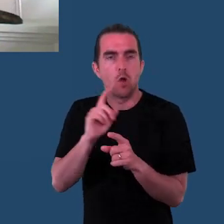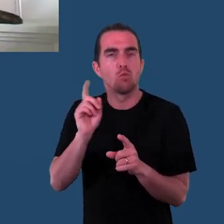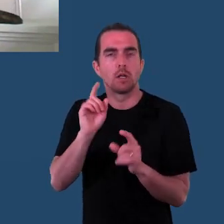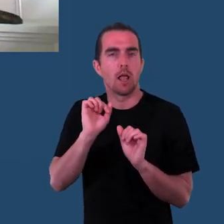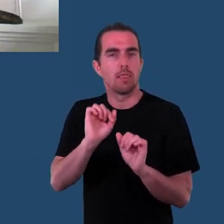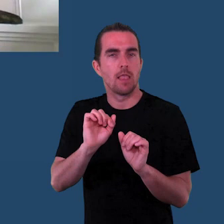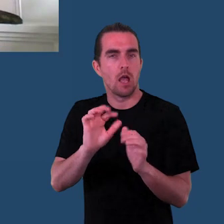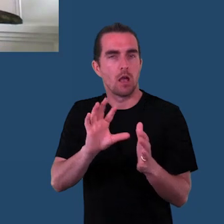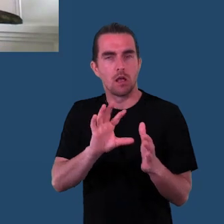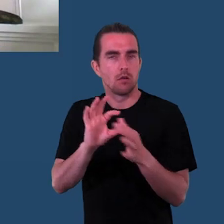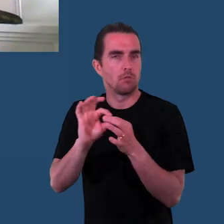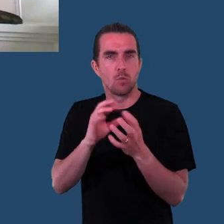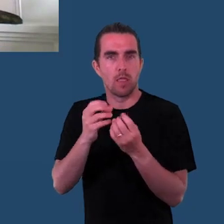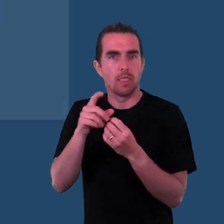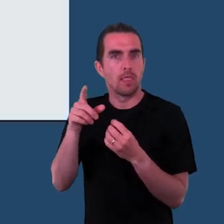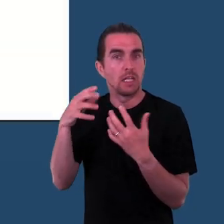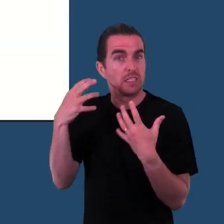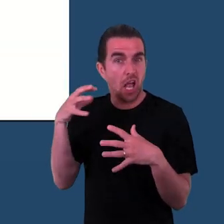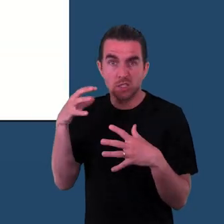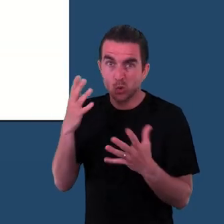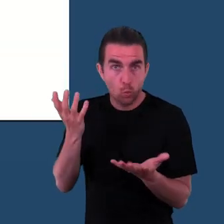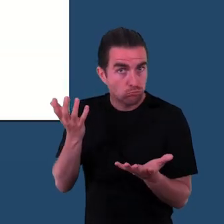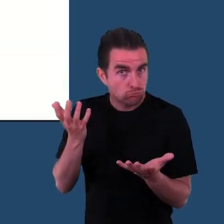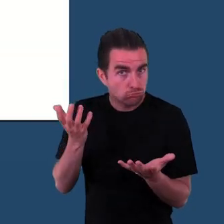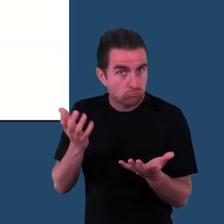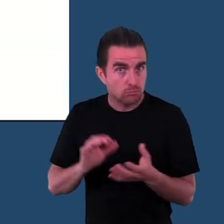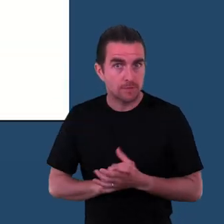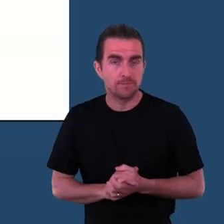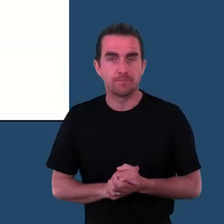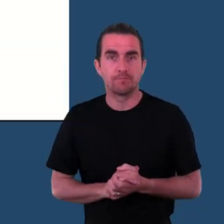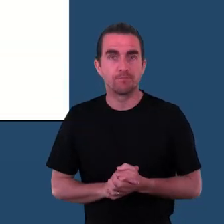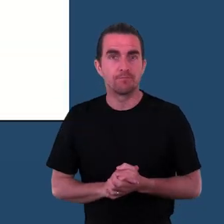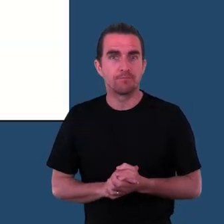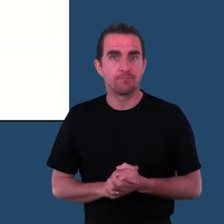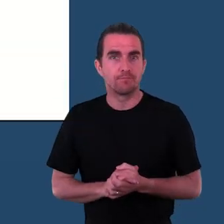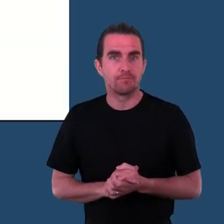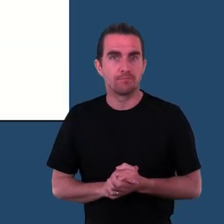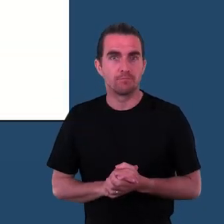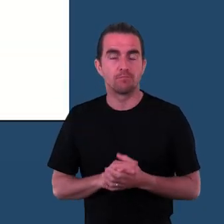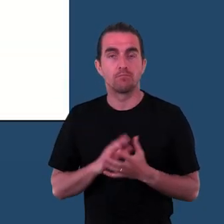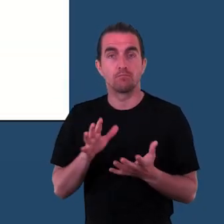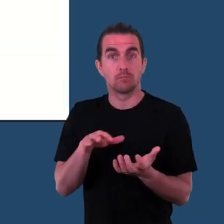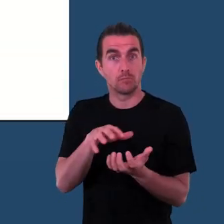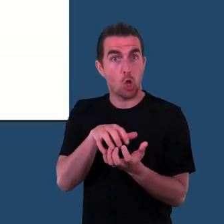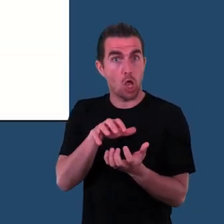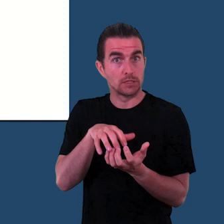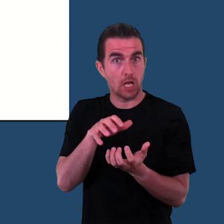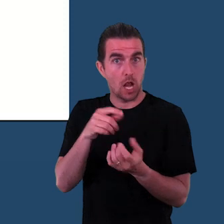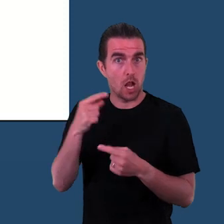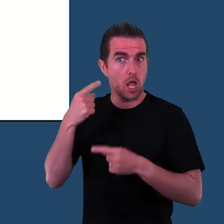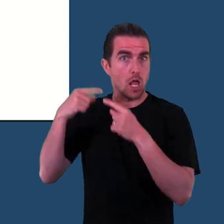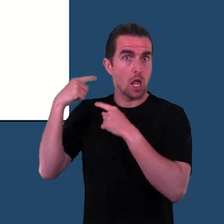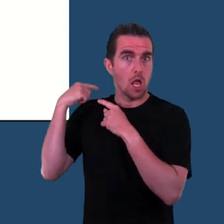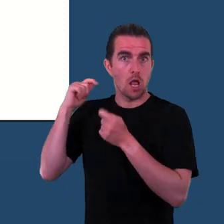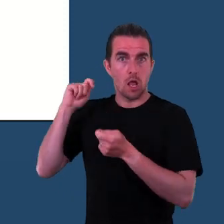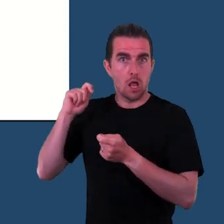because what's their relationship with dinosaurs? Is there a relationship? When did crocodiles first evolve?